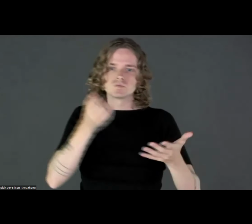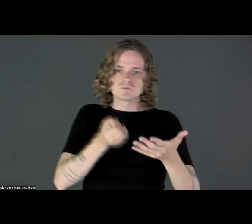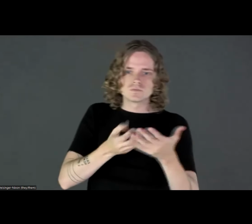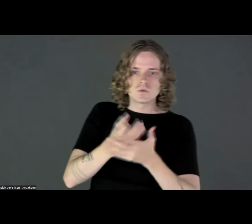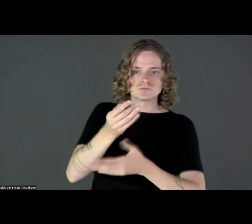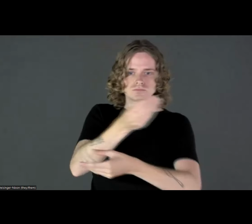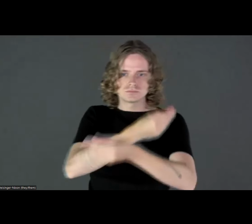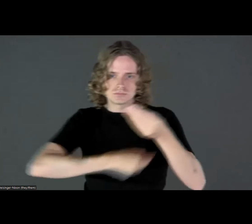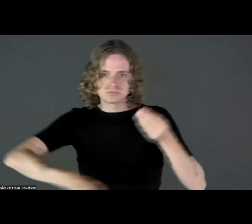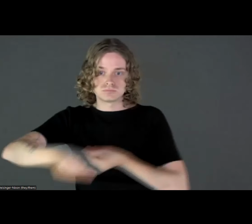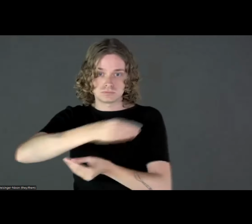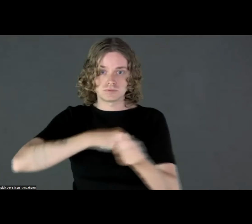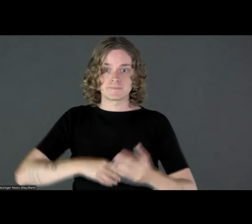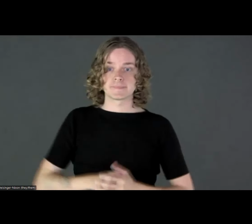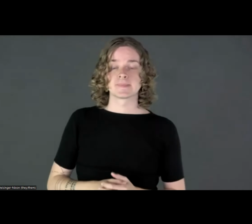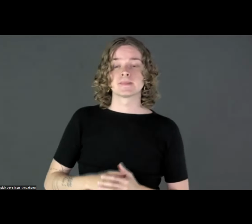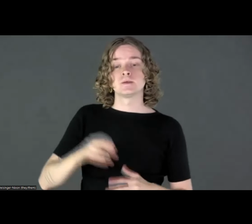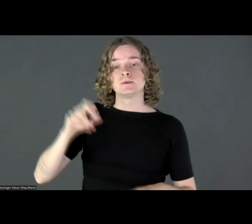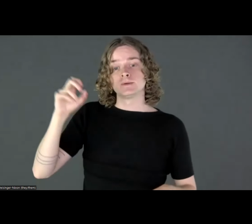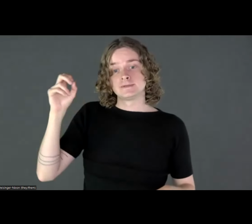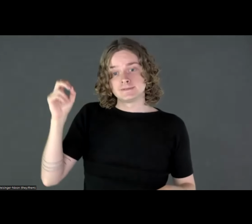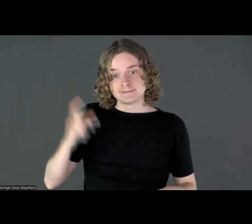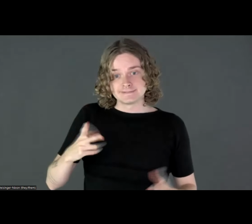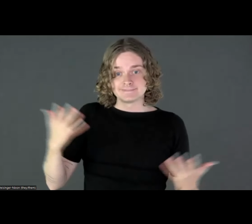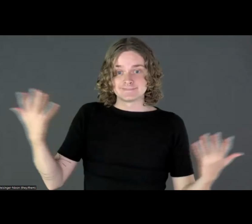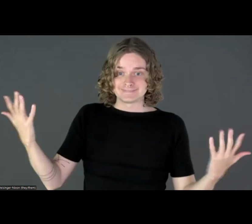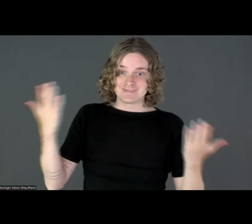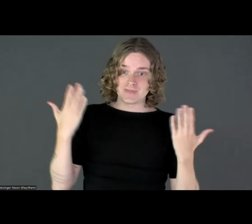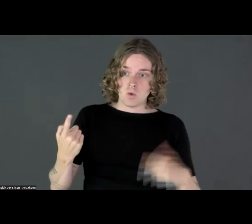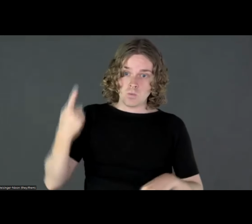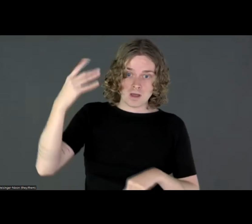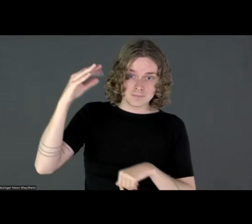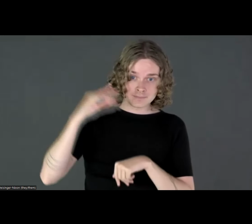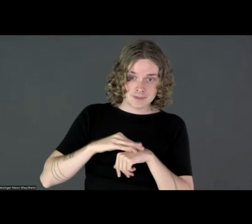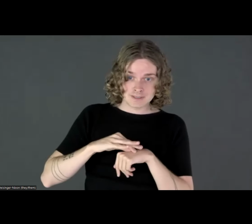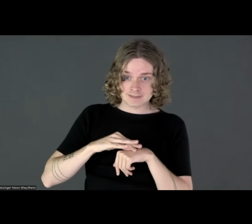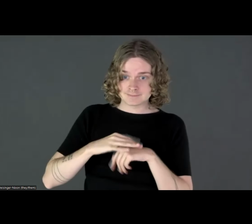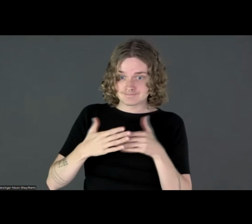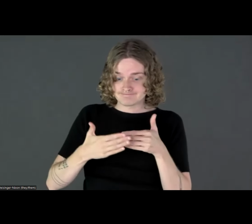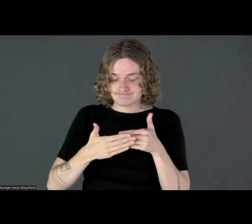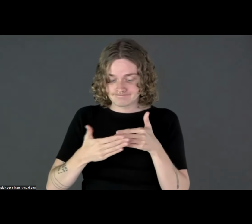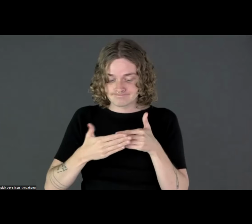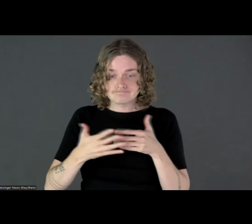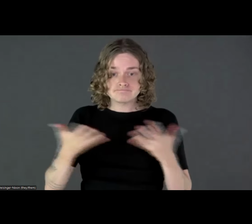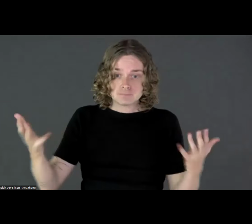All right. We have just one minute left. Any final reactions from anyone on this before we close?